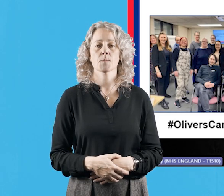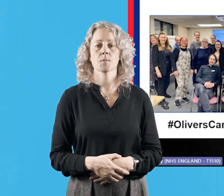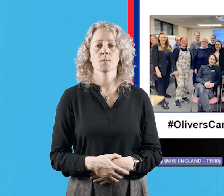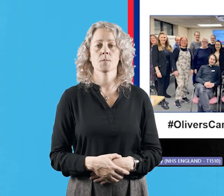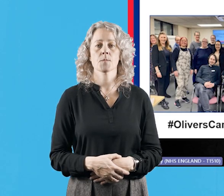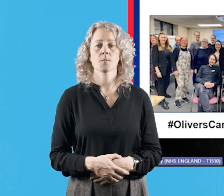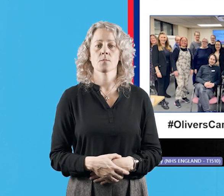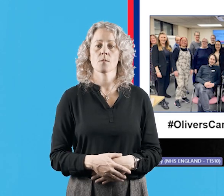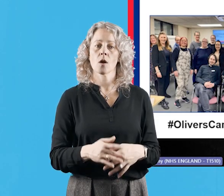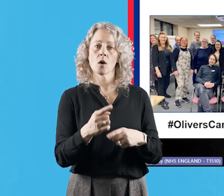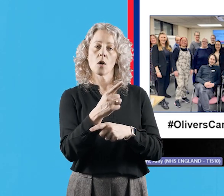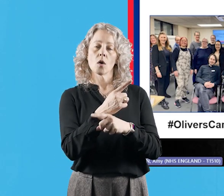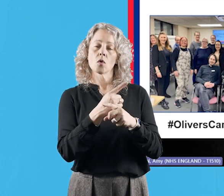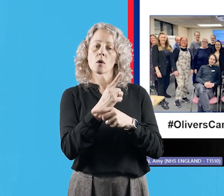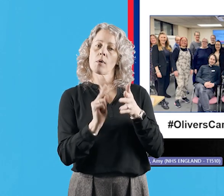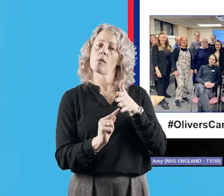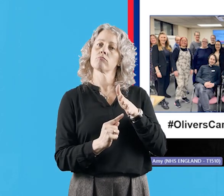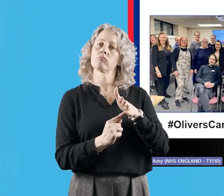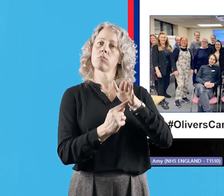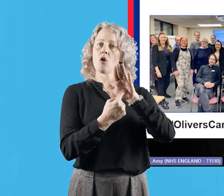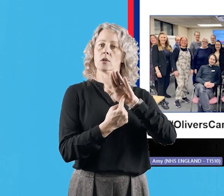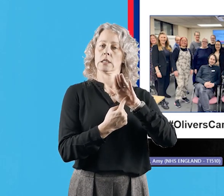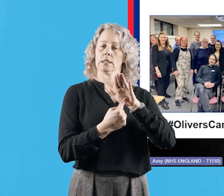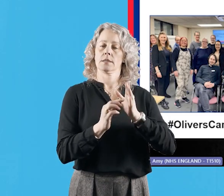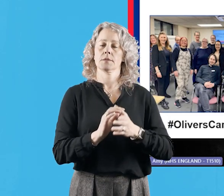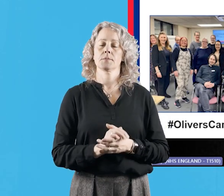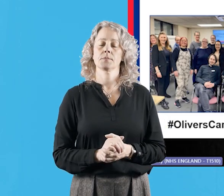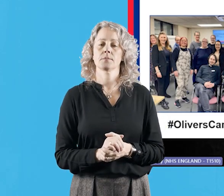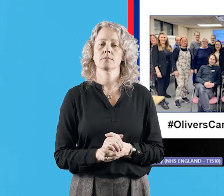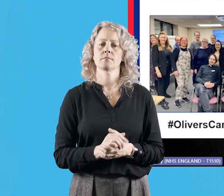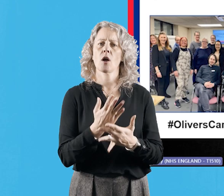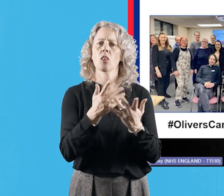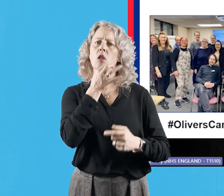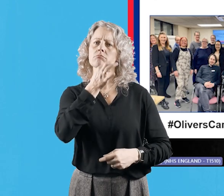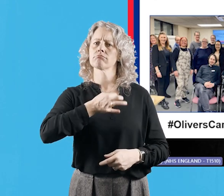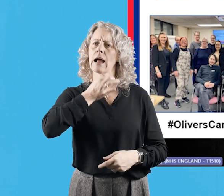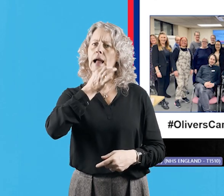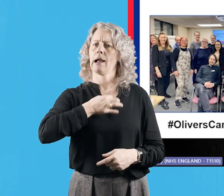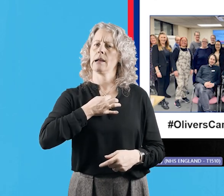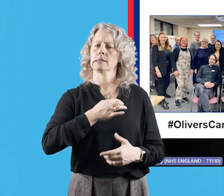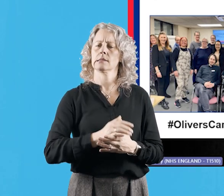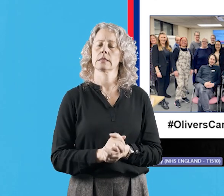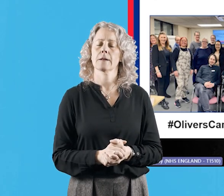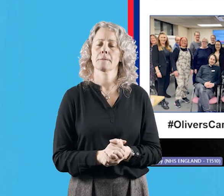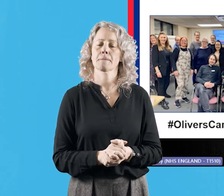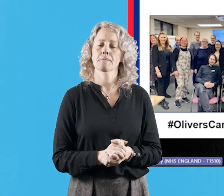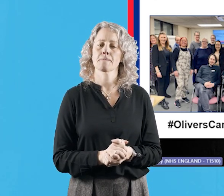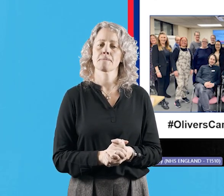In terms of priorities, again, another thing that we get asked, and it's worth just mentioning is,